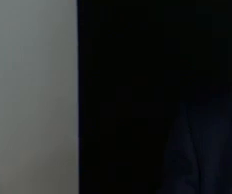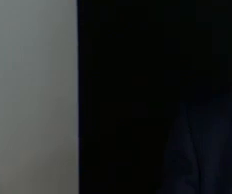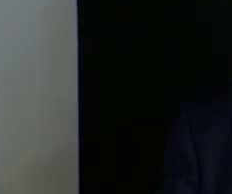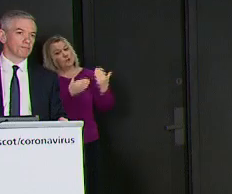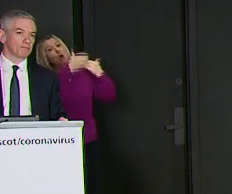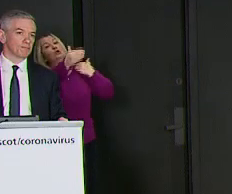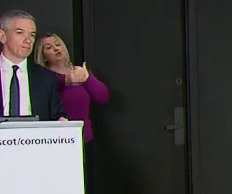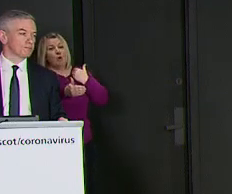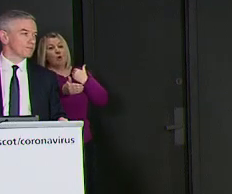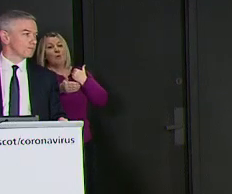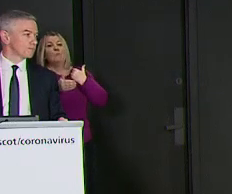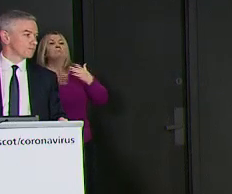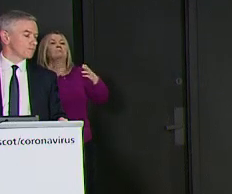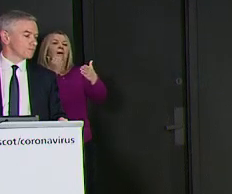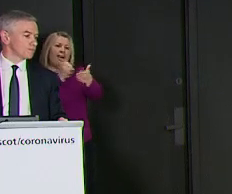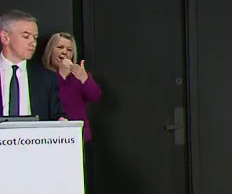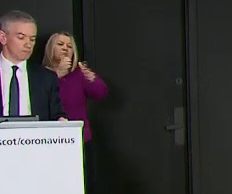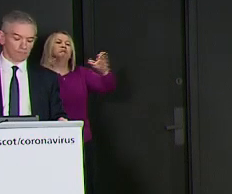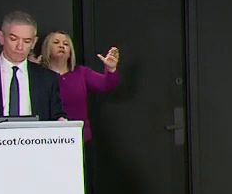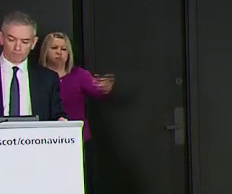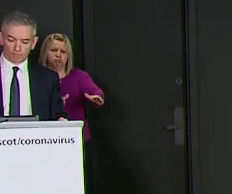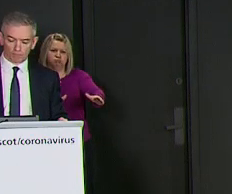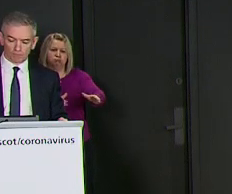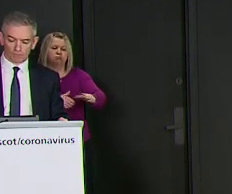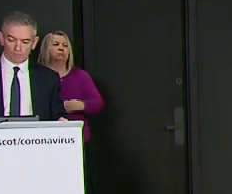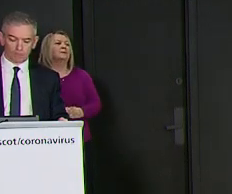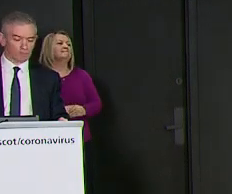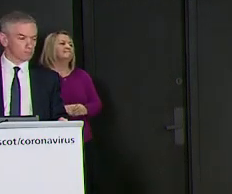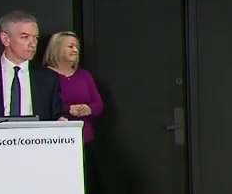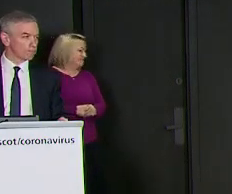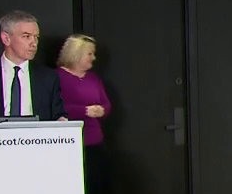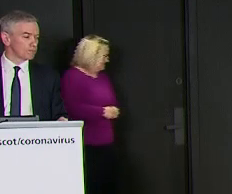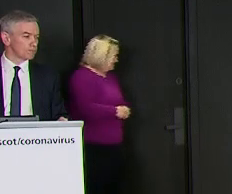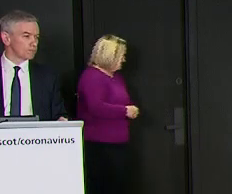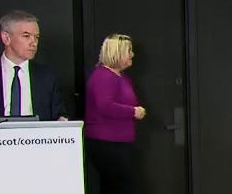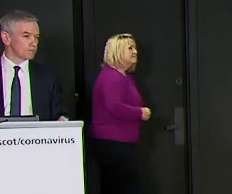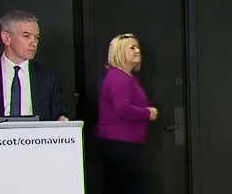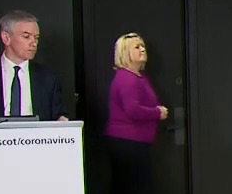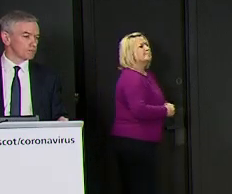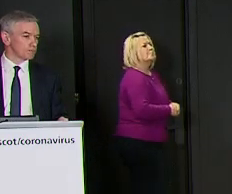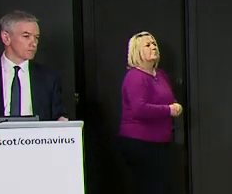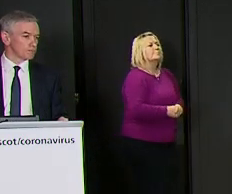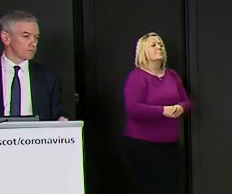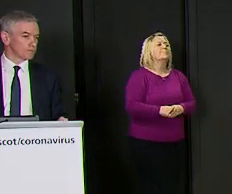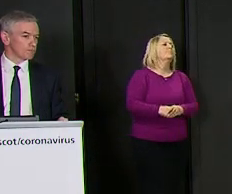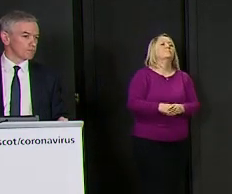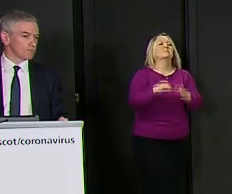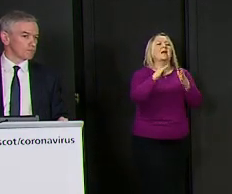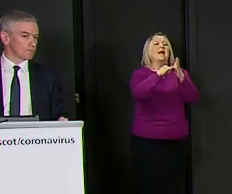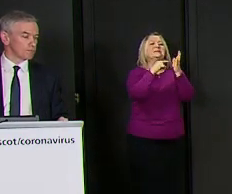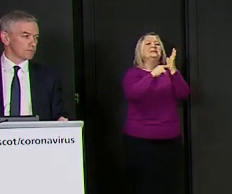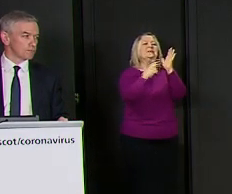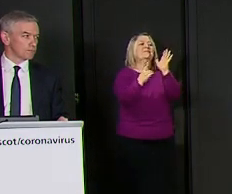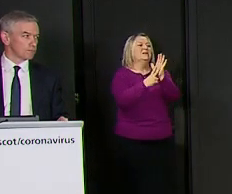Thank you. Ross Govans from STV. STV, can you hear us?